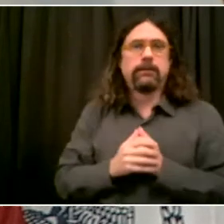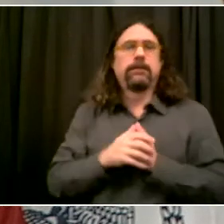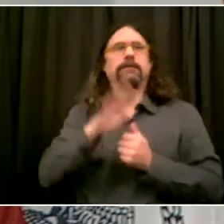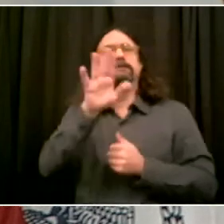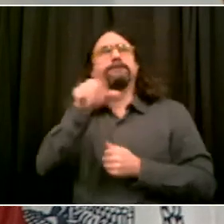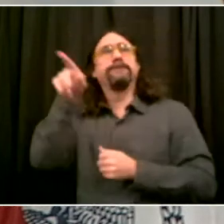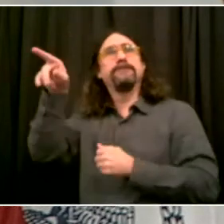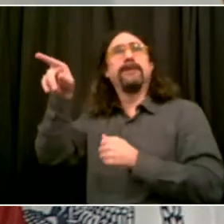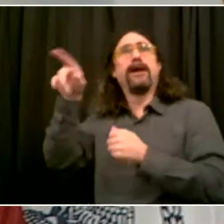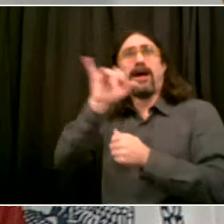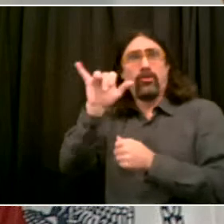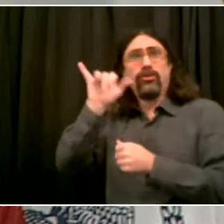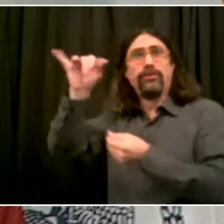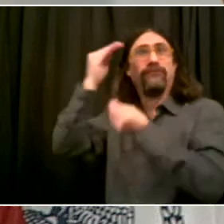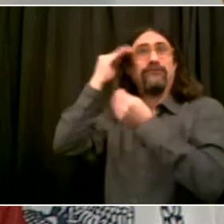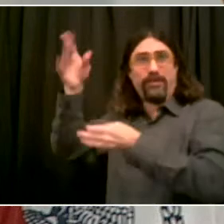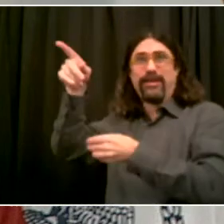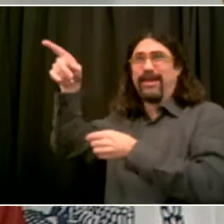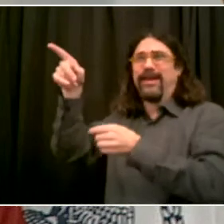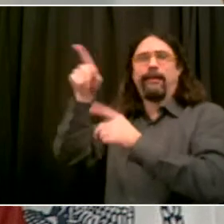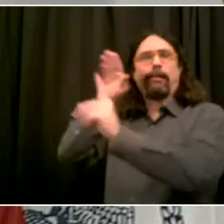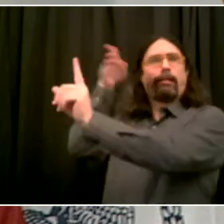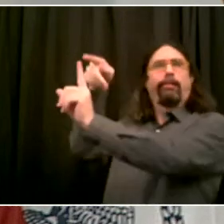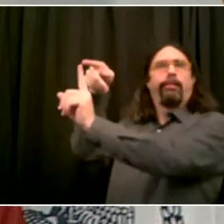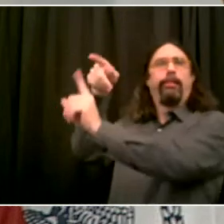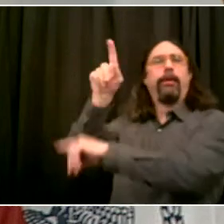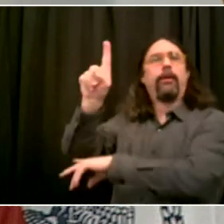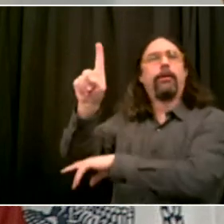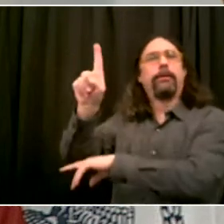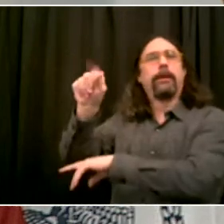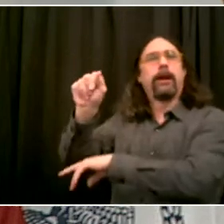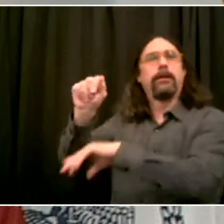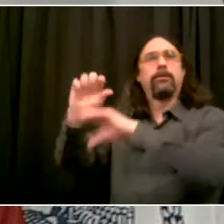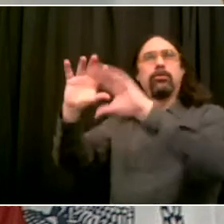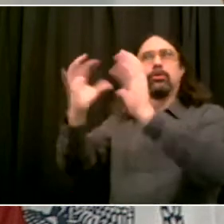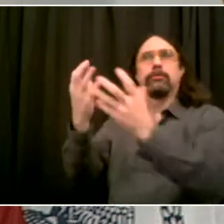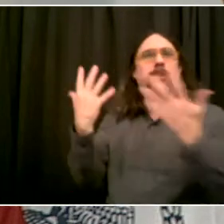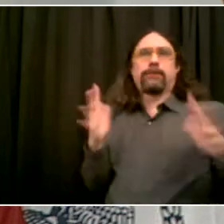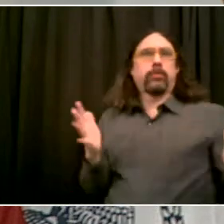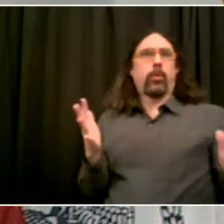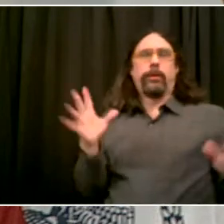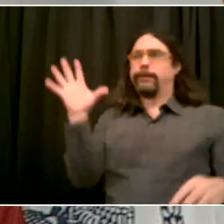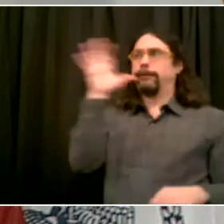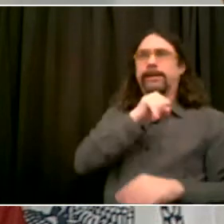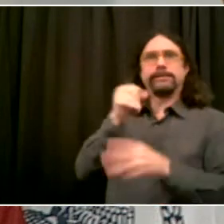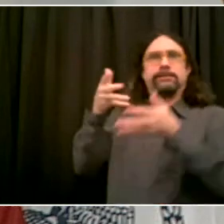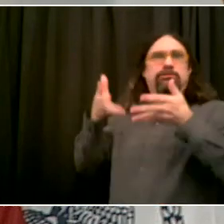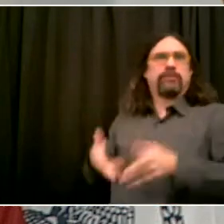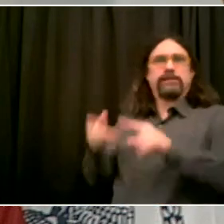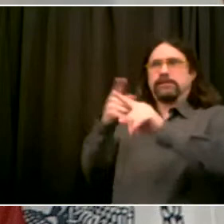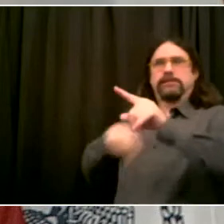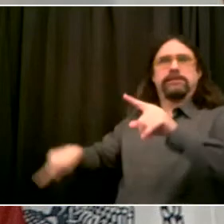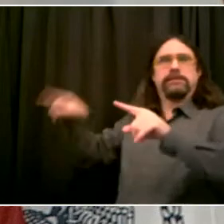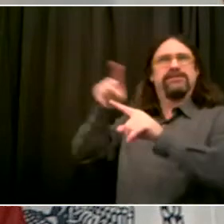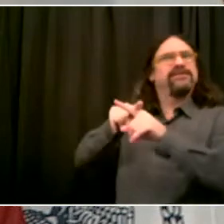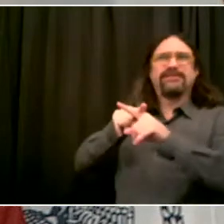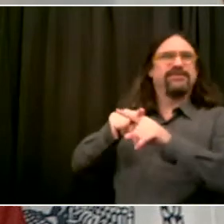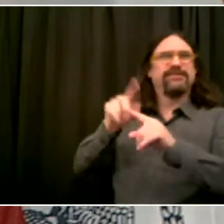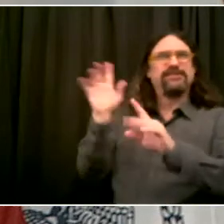ONE A HEALTHCARE WORKERS.